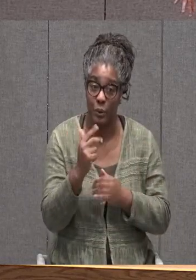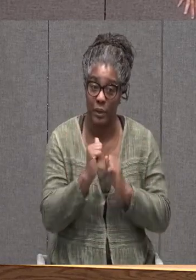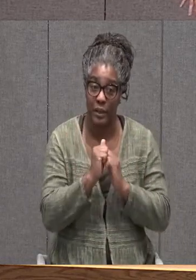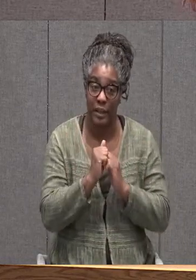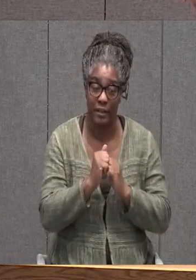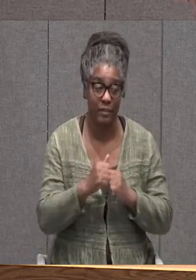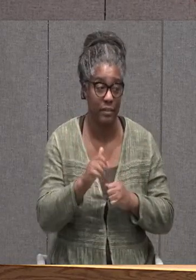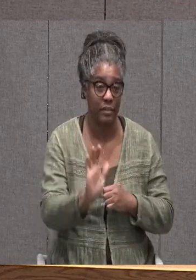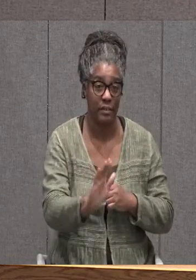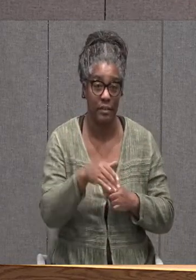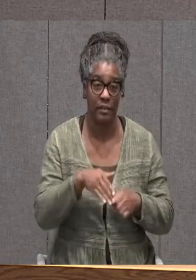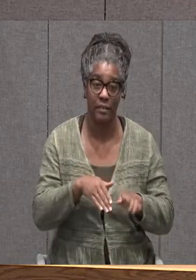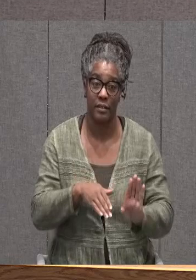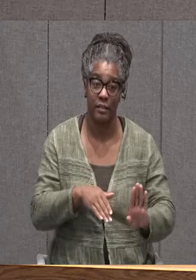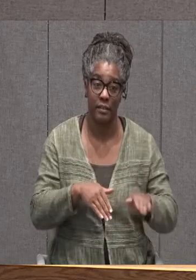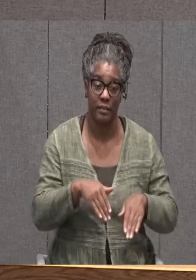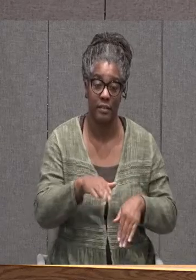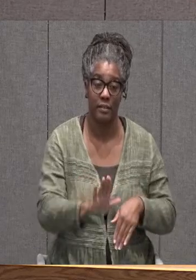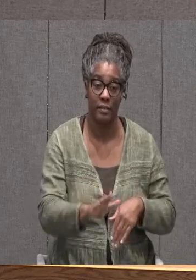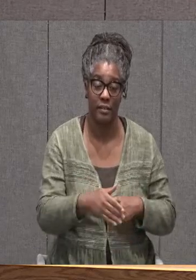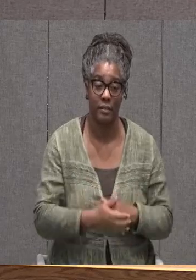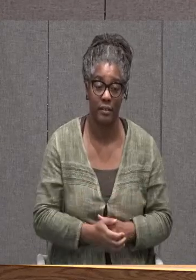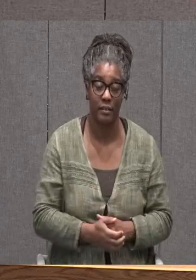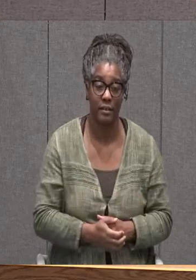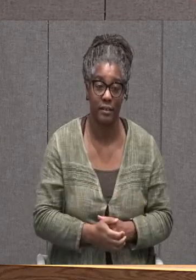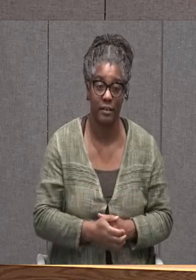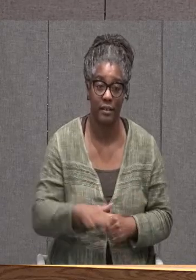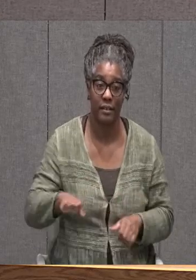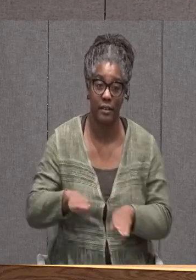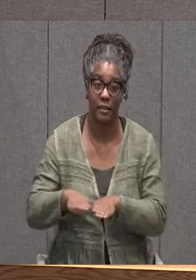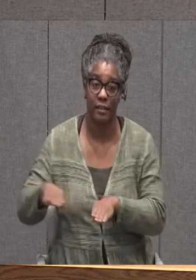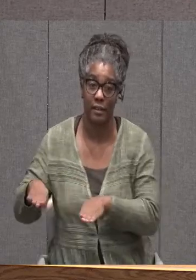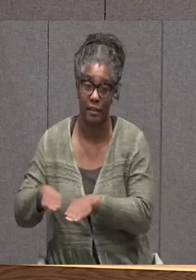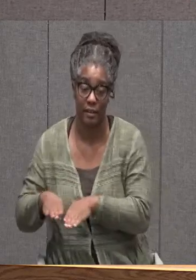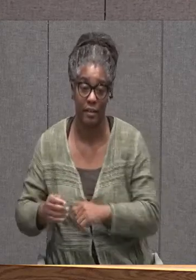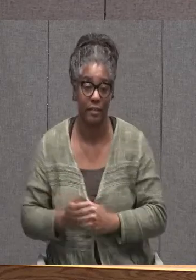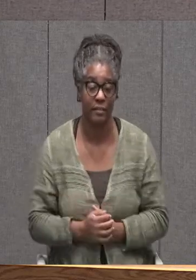Heel taps, sliding right and left, monkey arms.